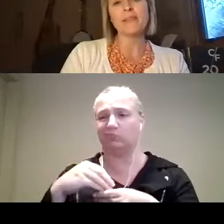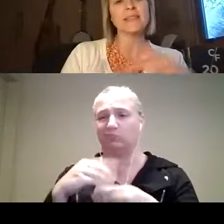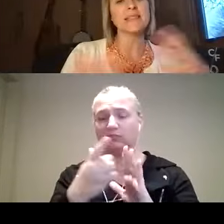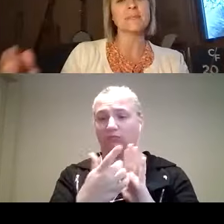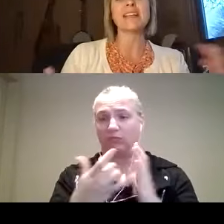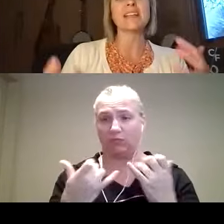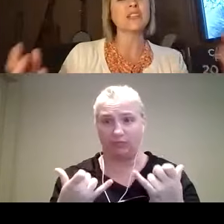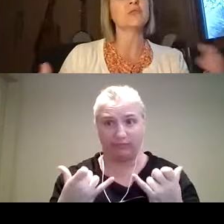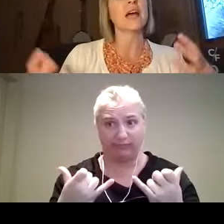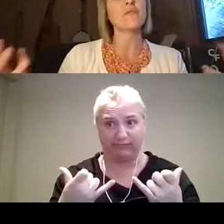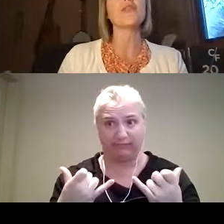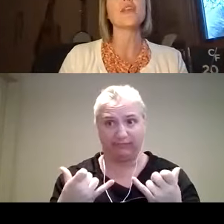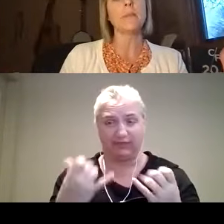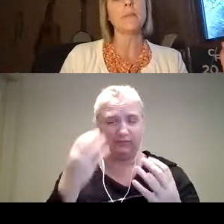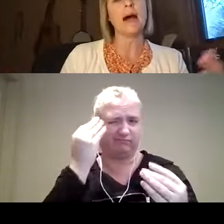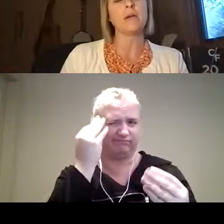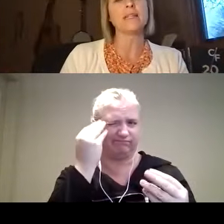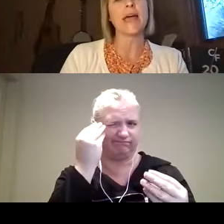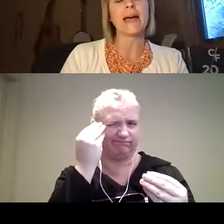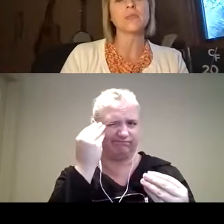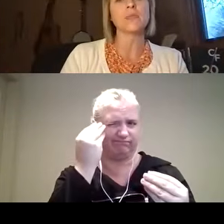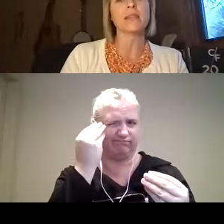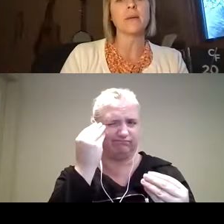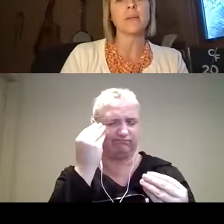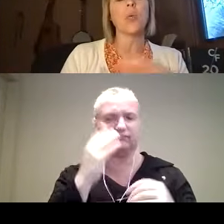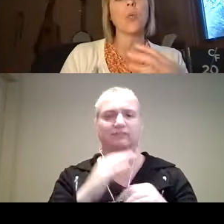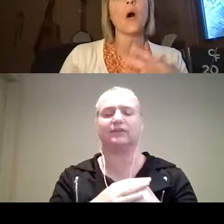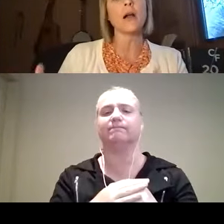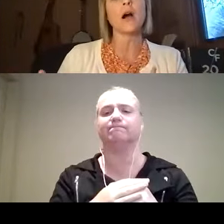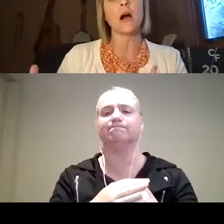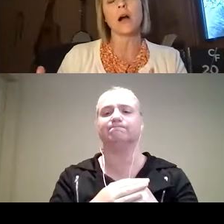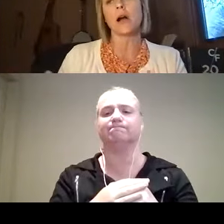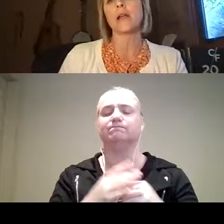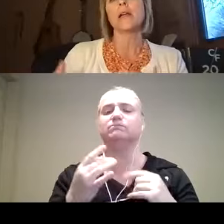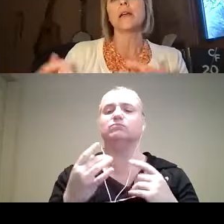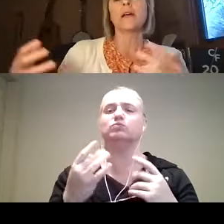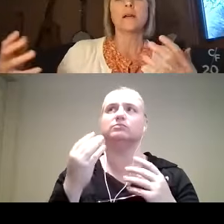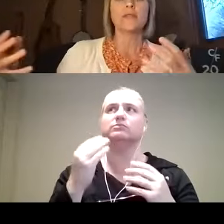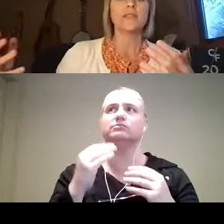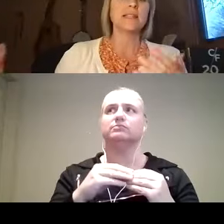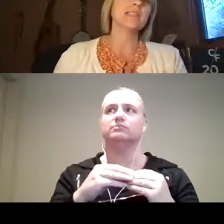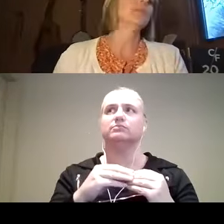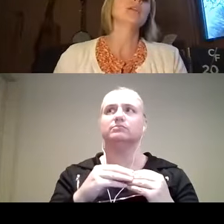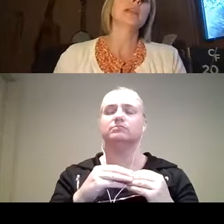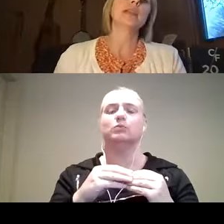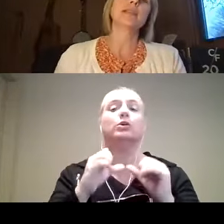but this is something to kind of think about as we think about what are the disabilities